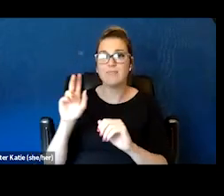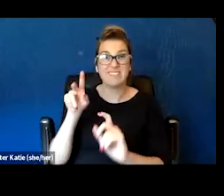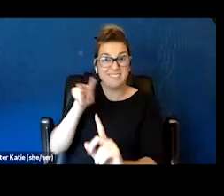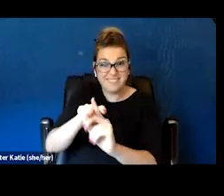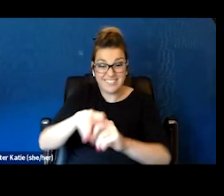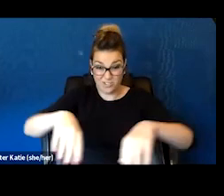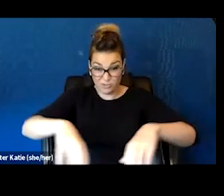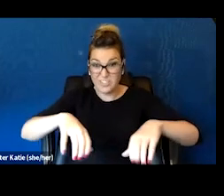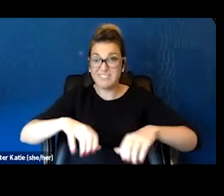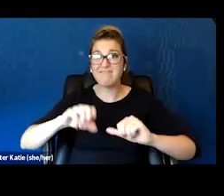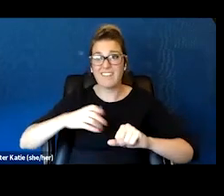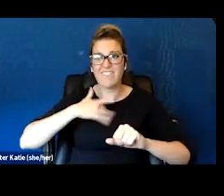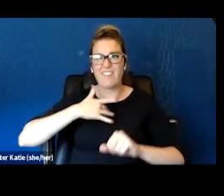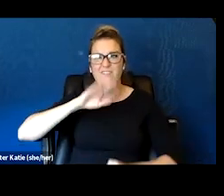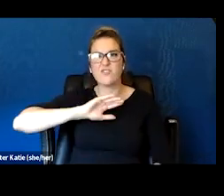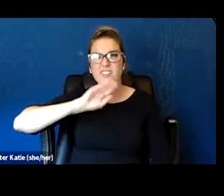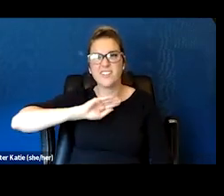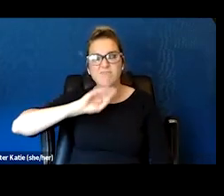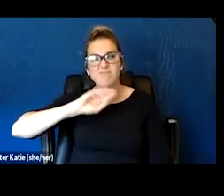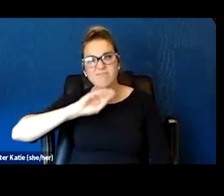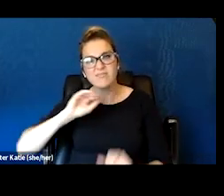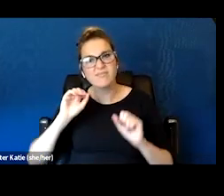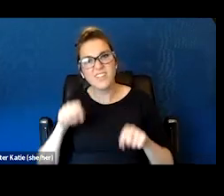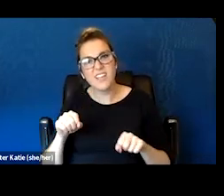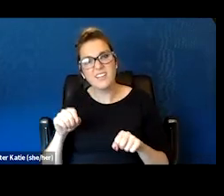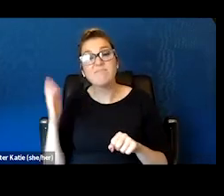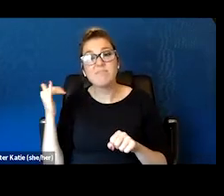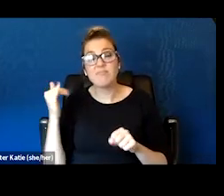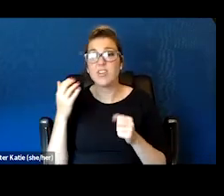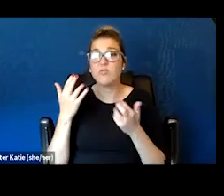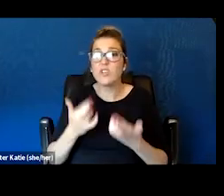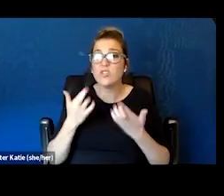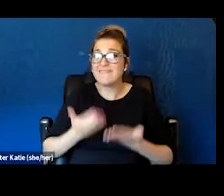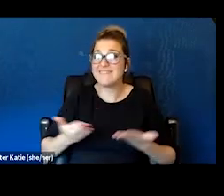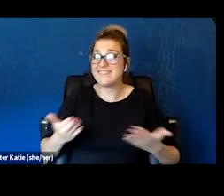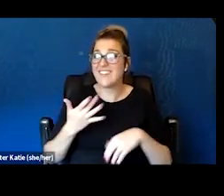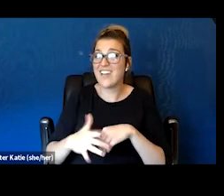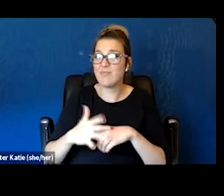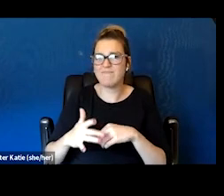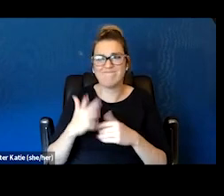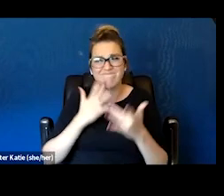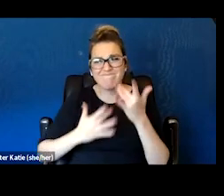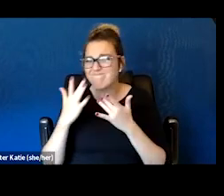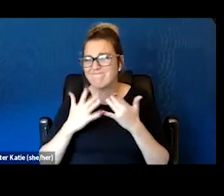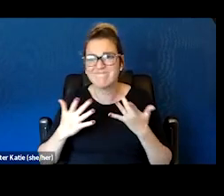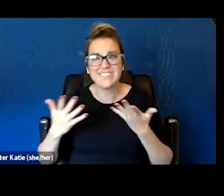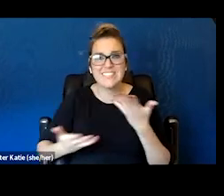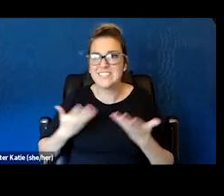And especially because there are a lack of resources, it can be really difficult to square, like the people that you're working with